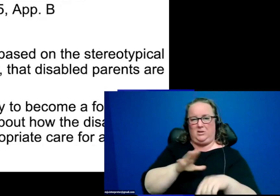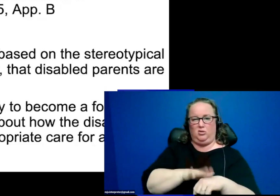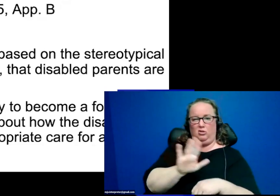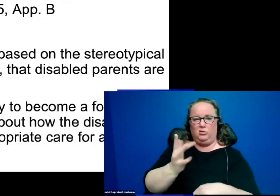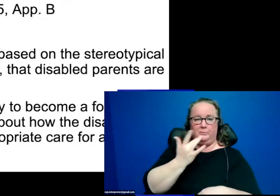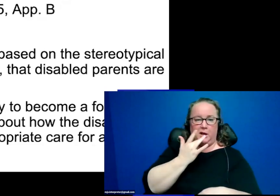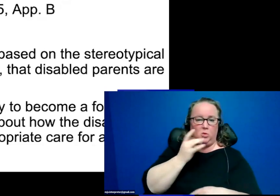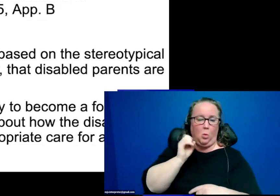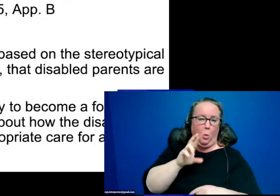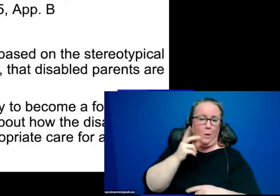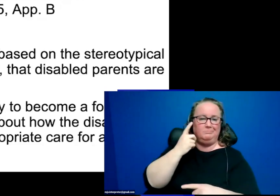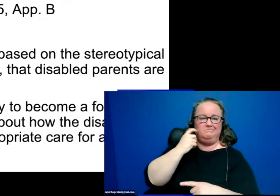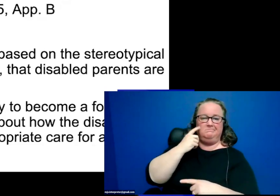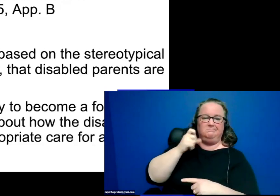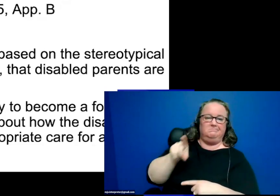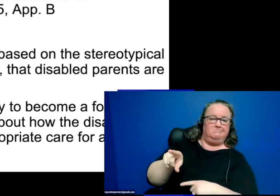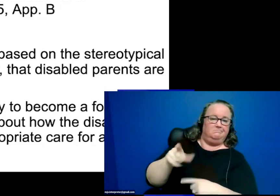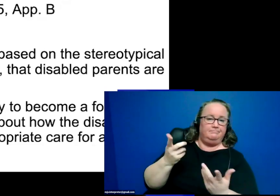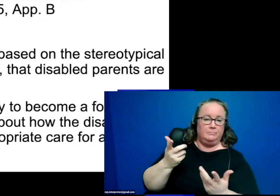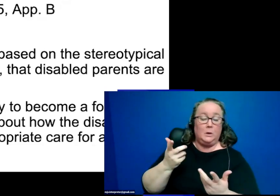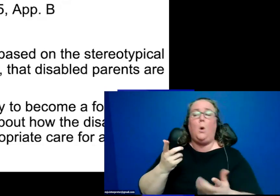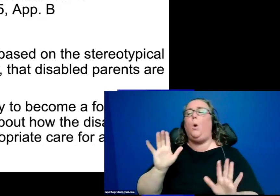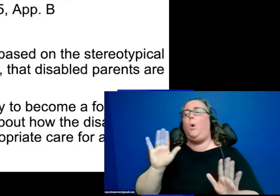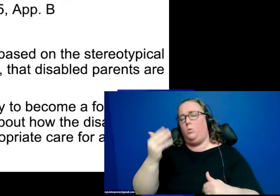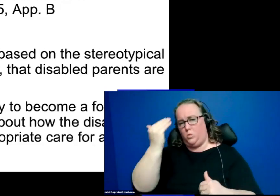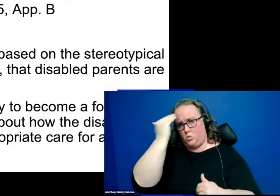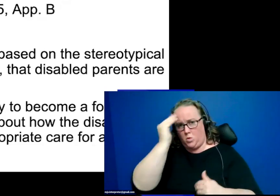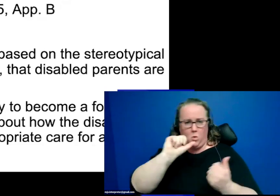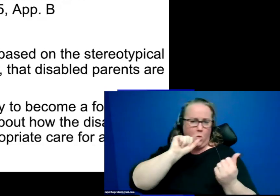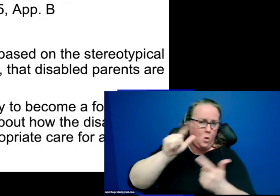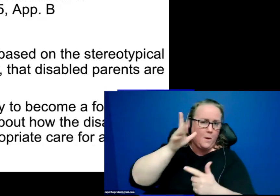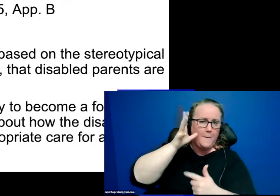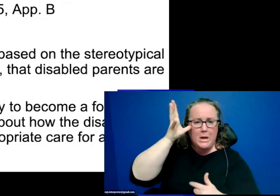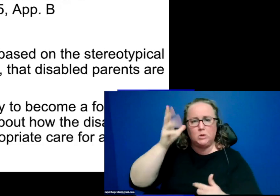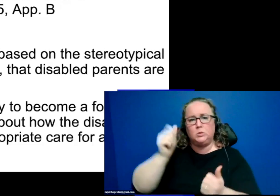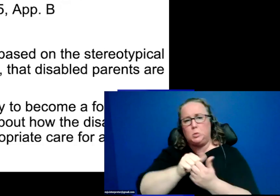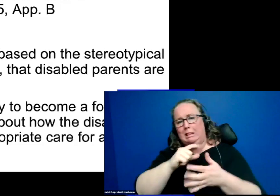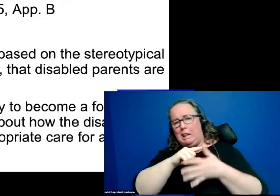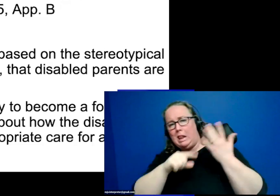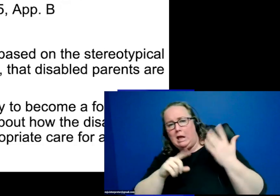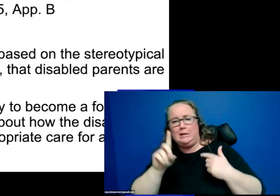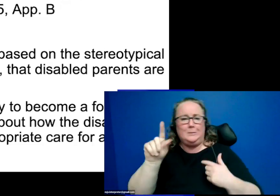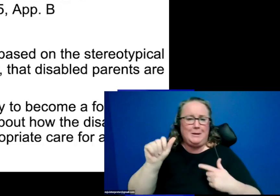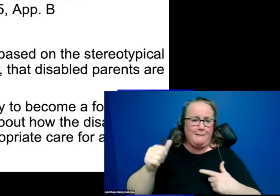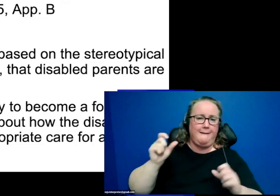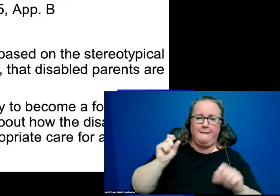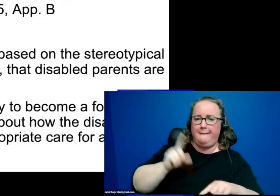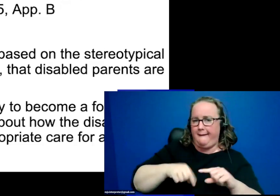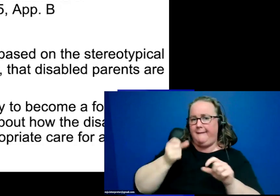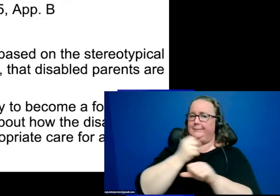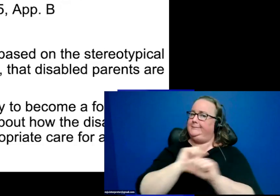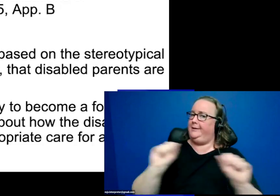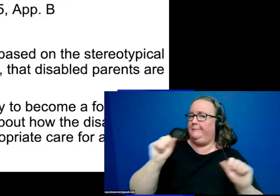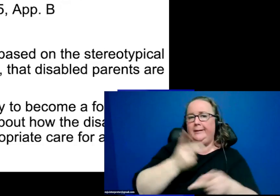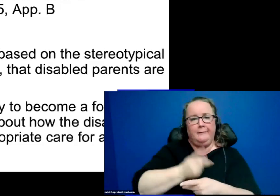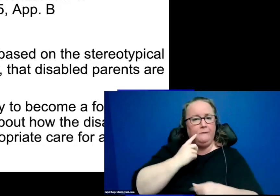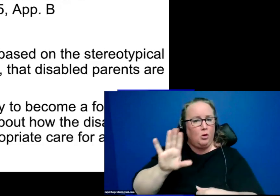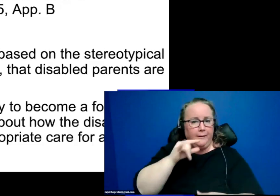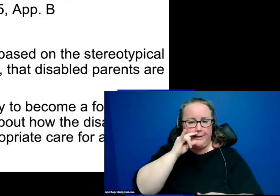They can't say, you know, we know that all parents with X disability are unable to safely care for their kids. You know, it requires that